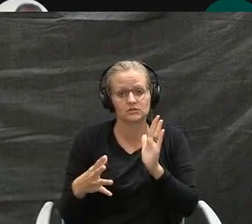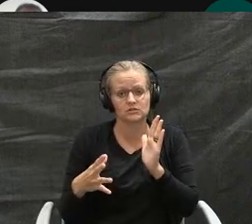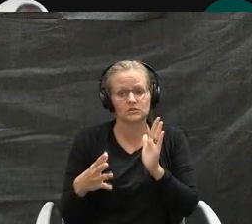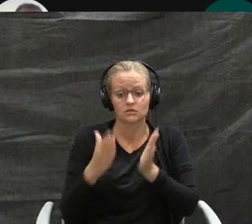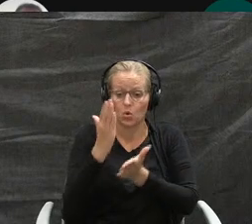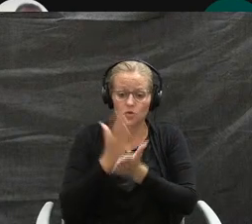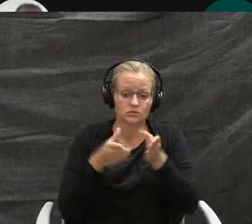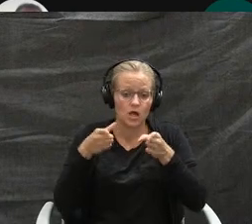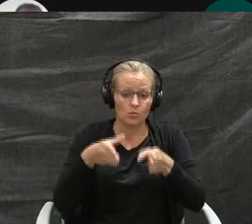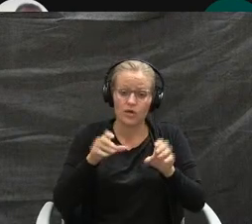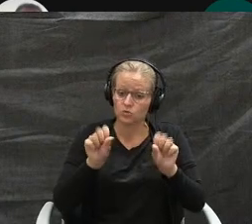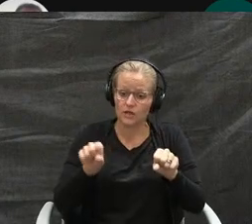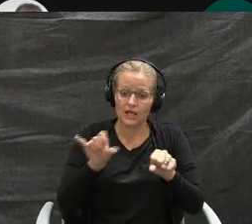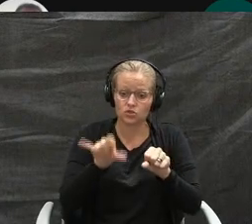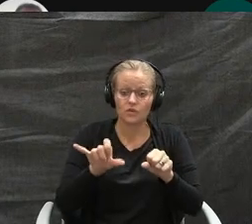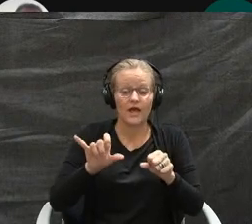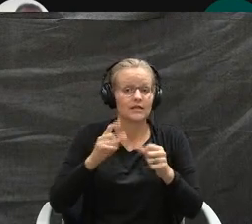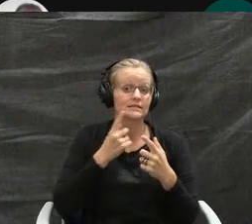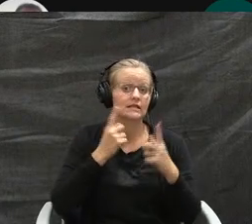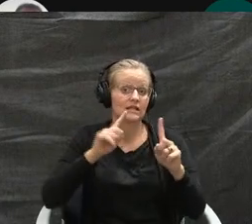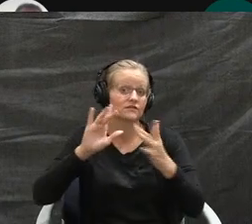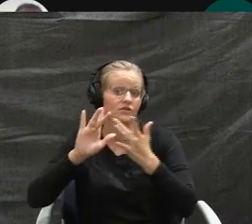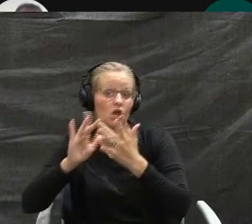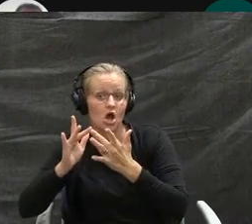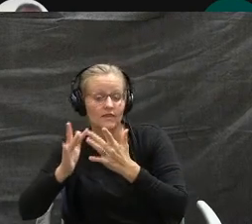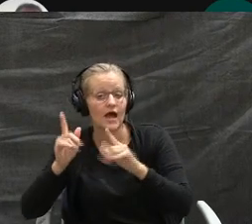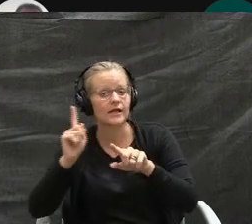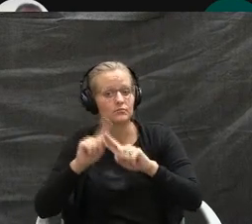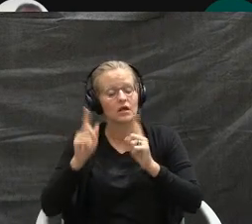there's some way we want to make sure we do that in person.